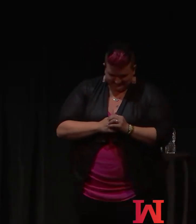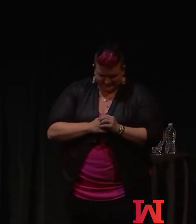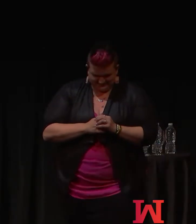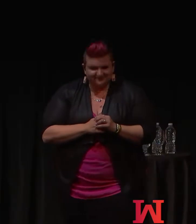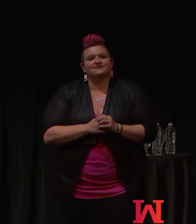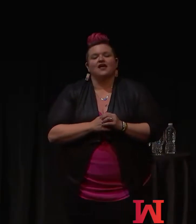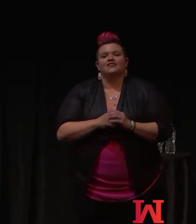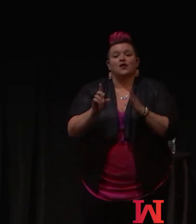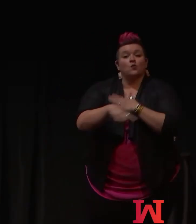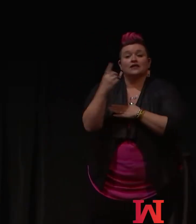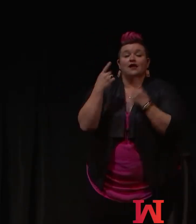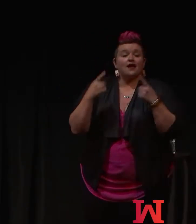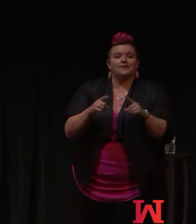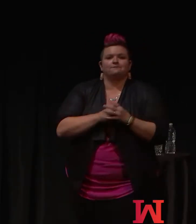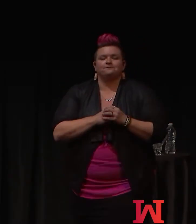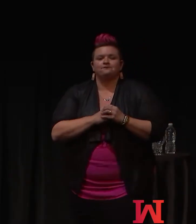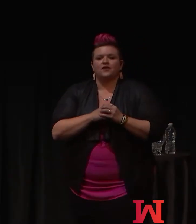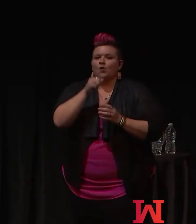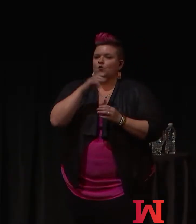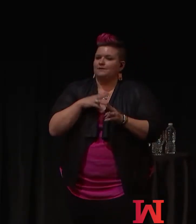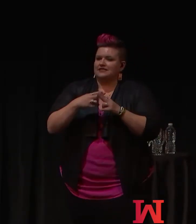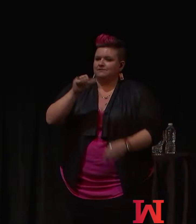Then one day, a woman named Anna Wintour,